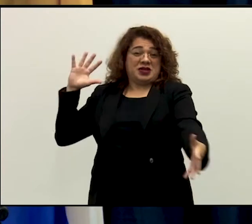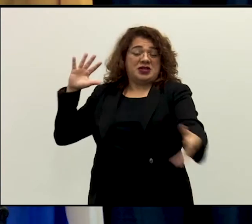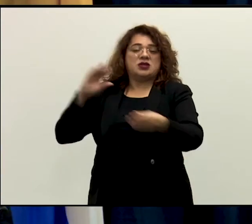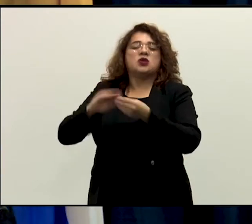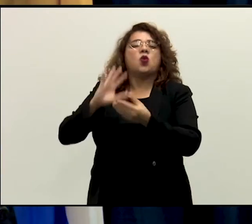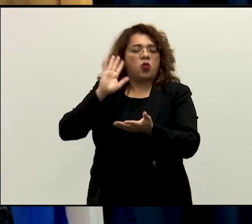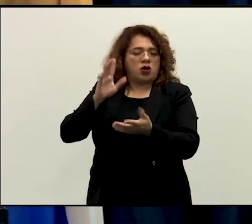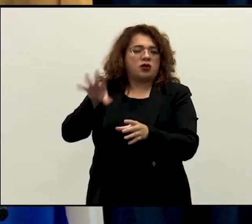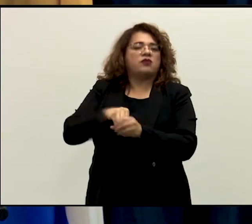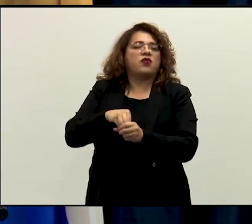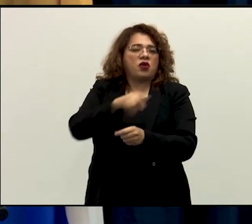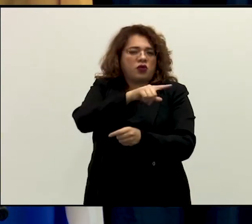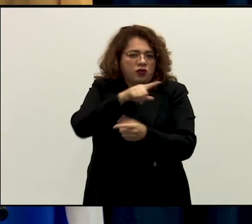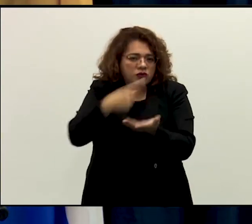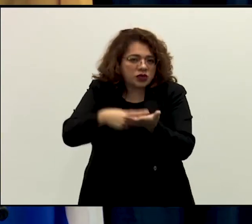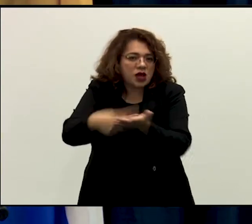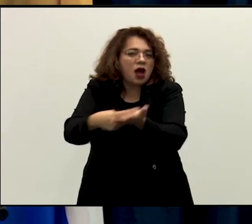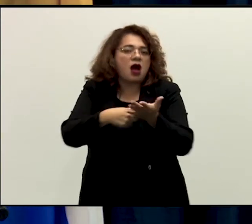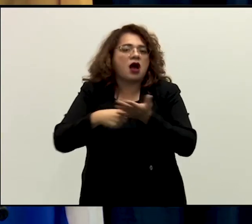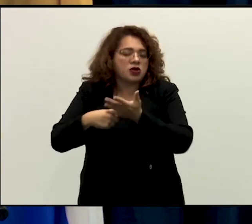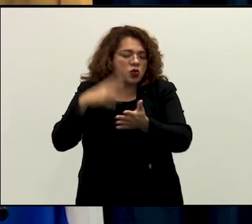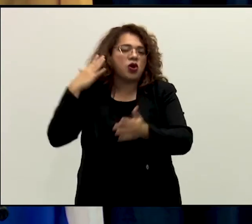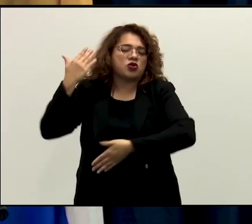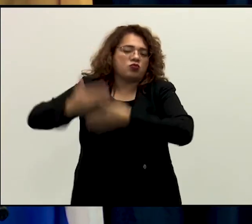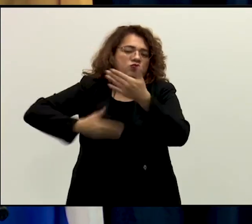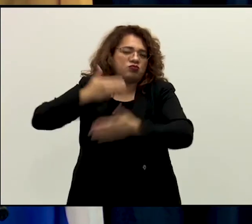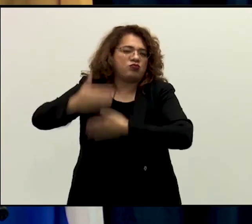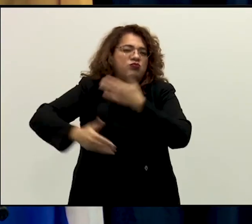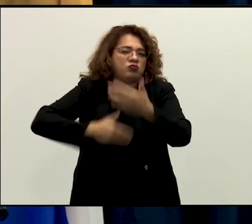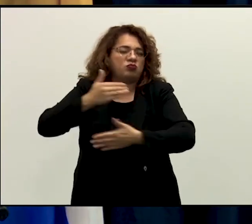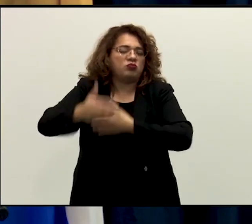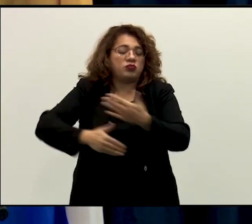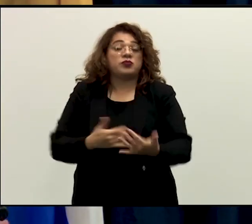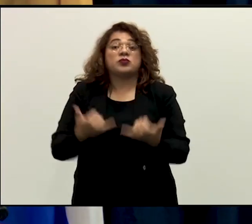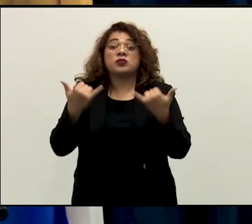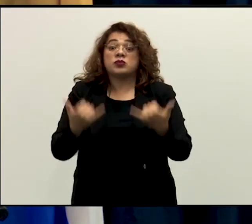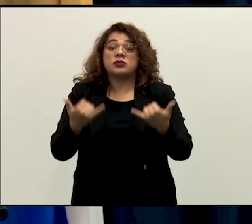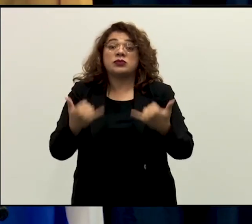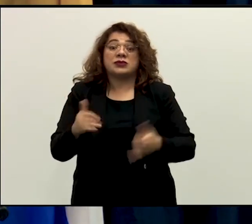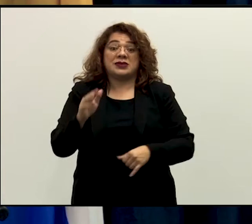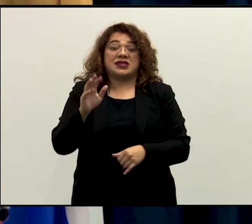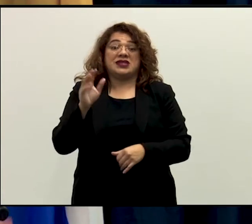We currently have 16 Long Beach residents that are hospitalized for COVID-19.